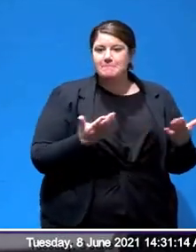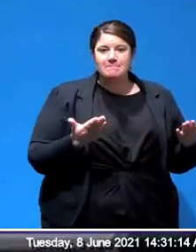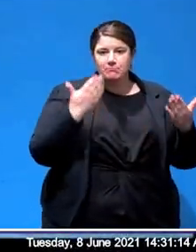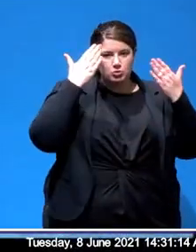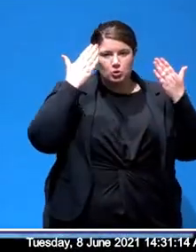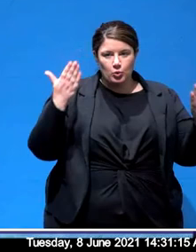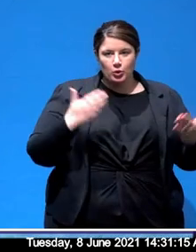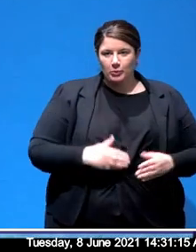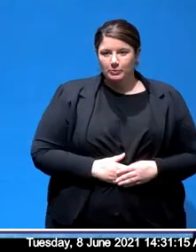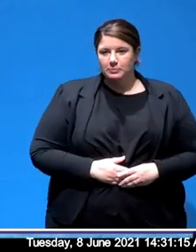I might ask you to ---